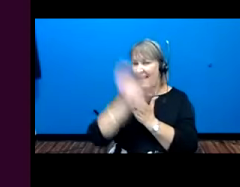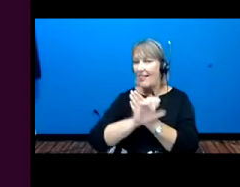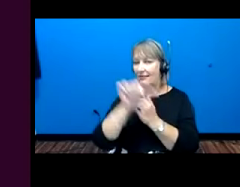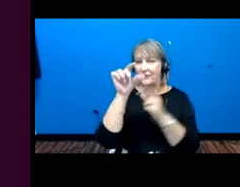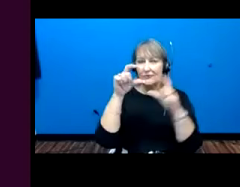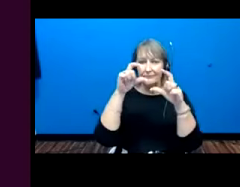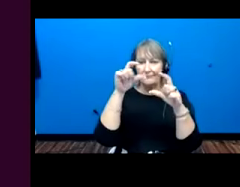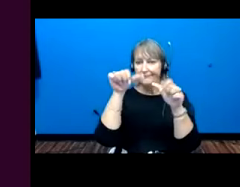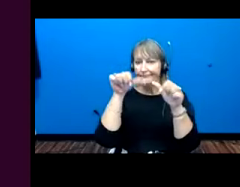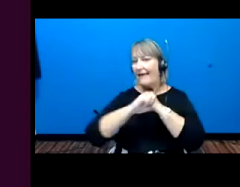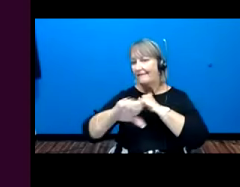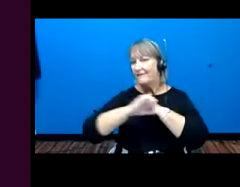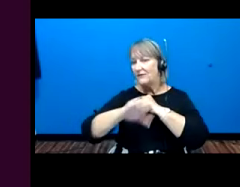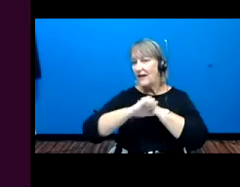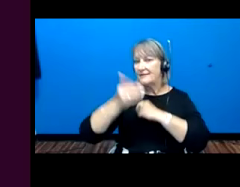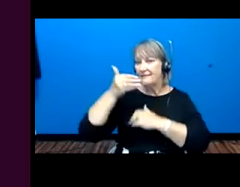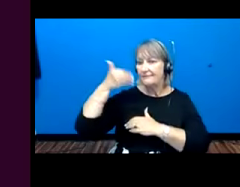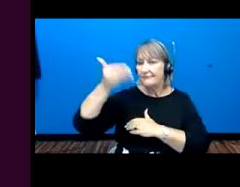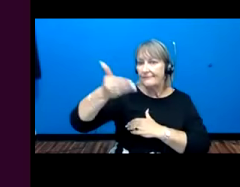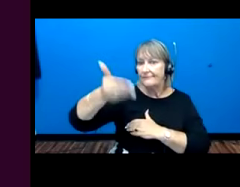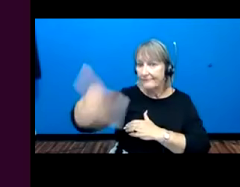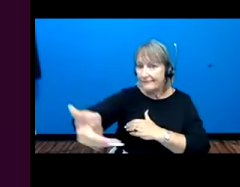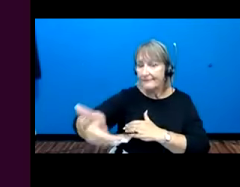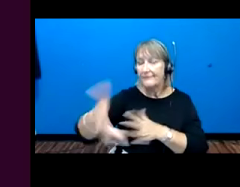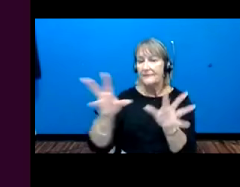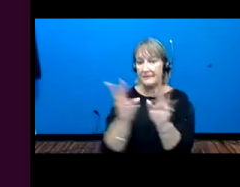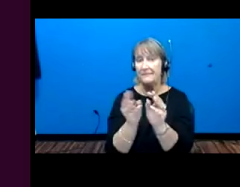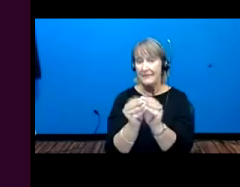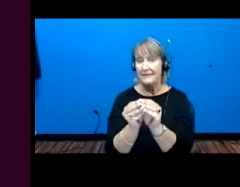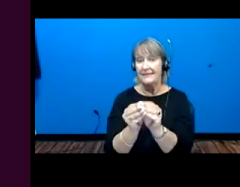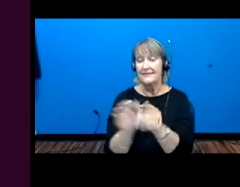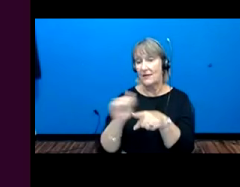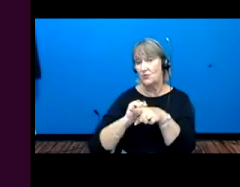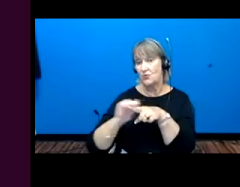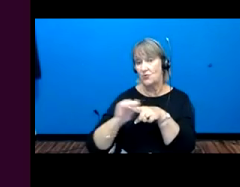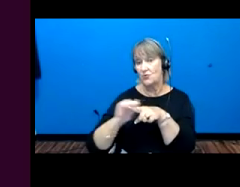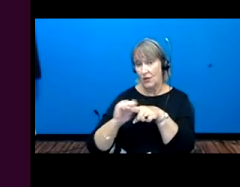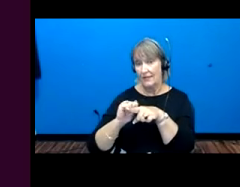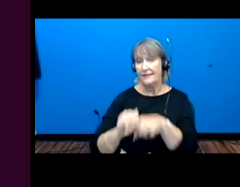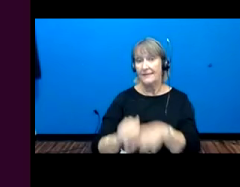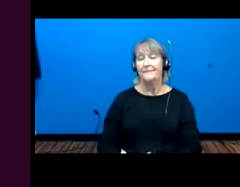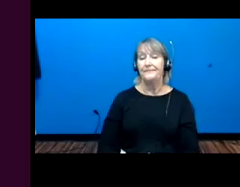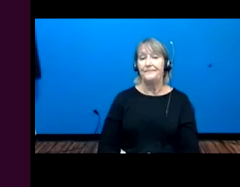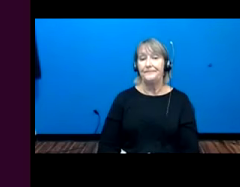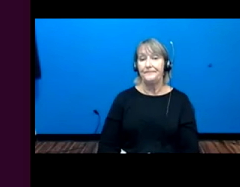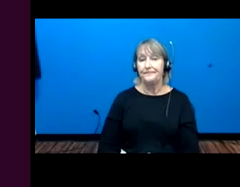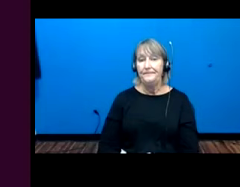they're all here as well. That'll give you more information about the webinar registration. Wanted to also just plug